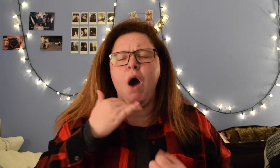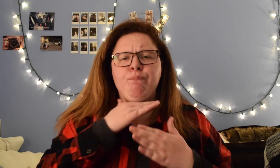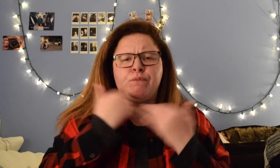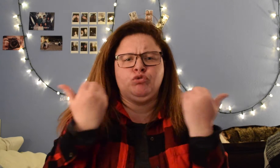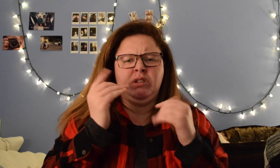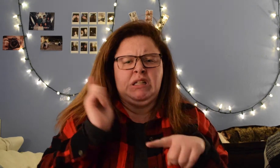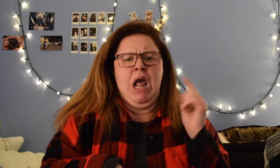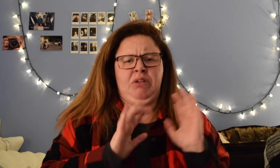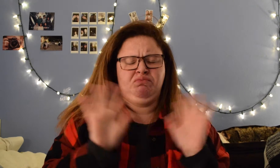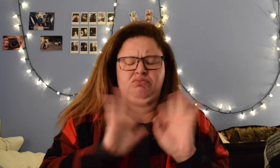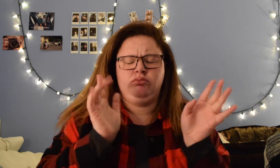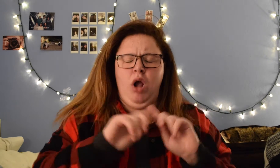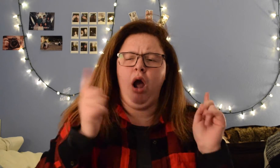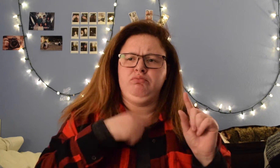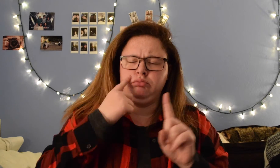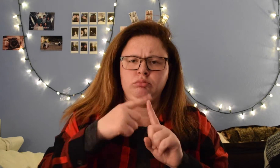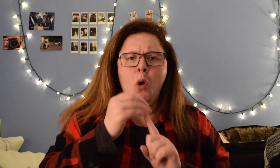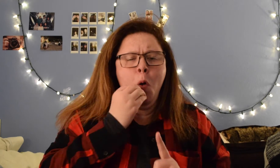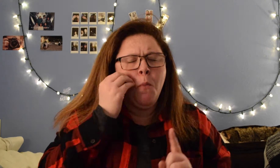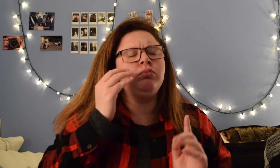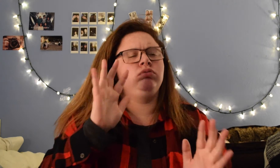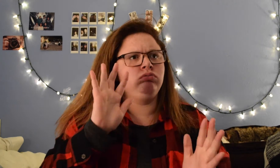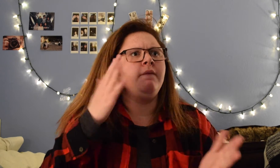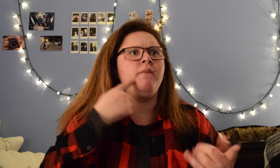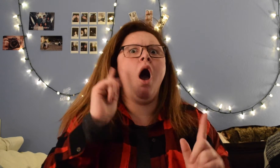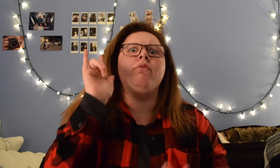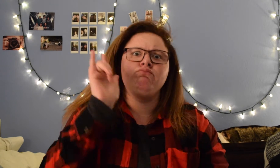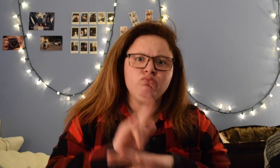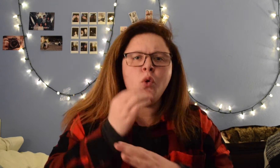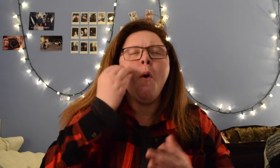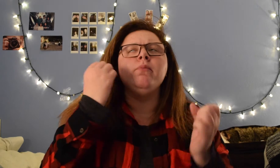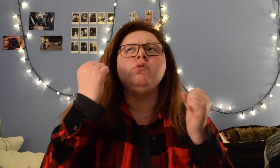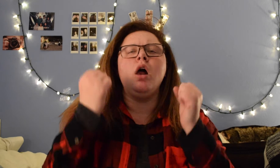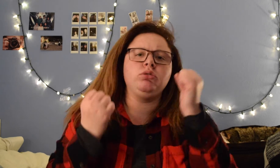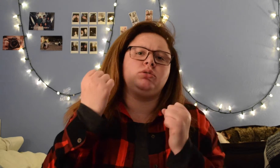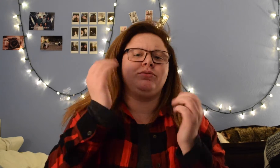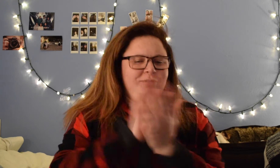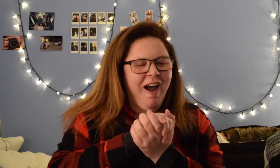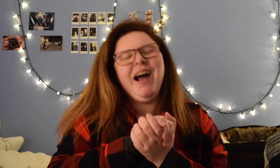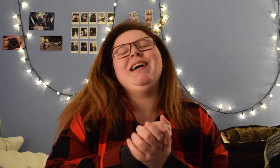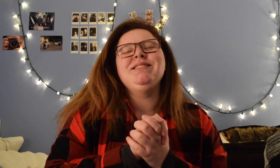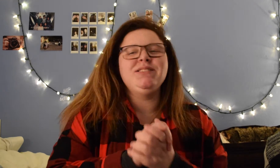I was so finished, I can't even. But I kept thinking positive and I would be home soon Eventually, we finally landed back home and I was very happy